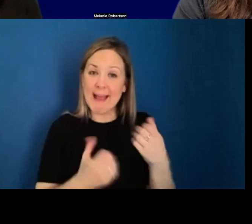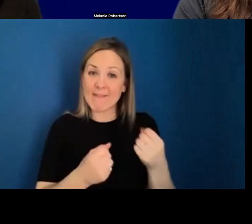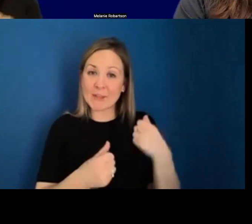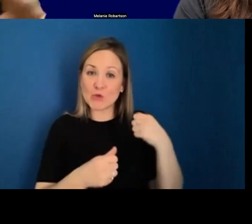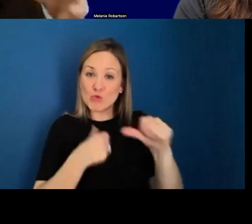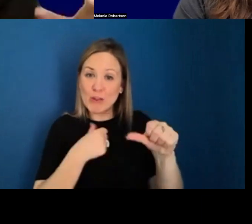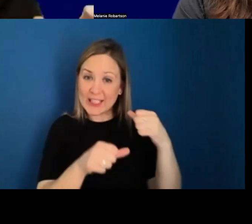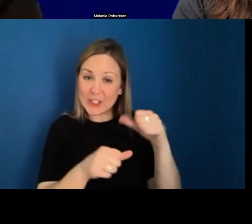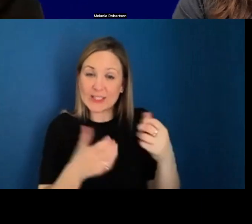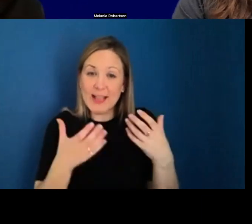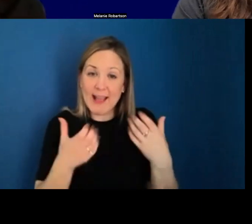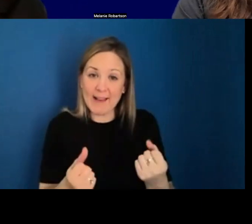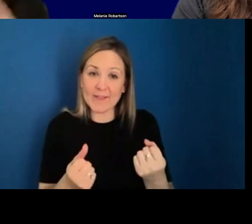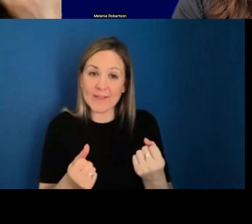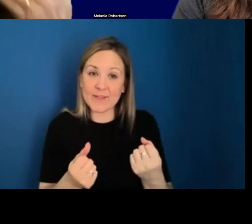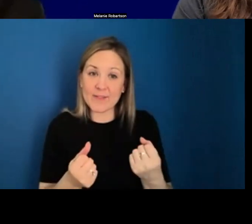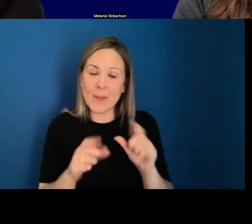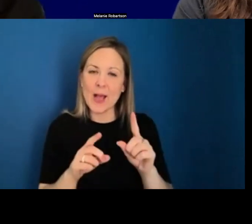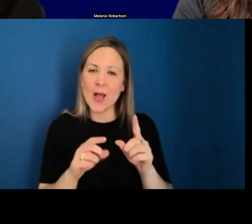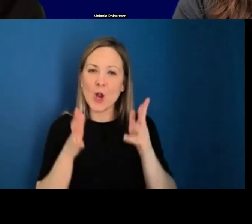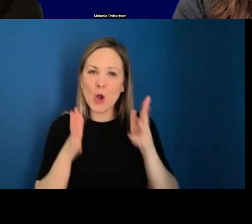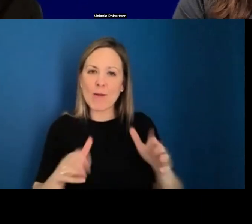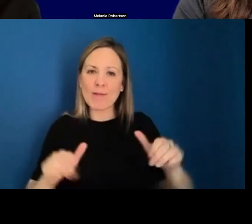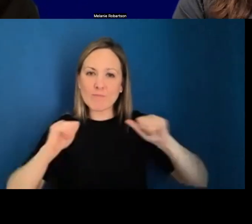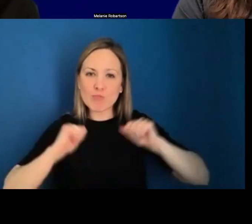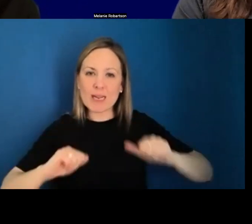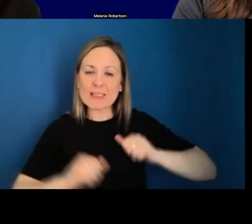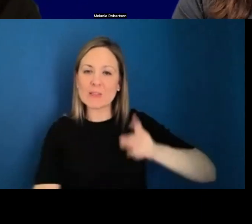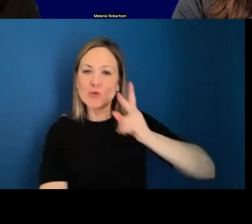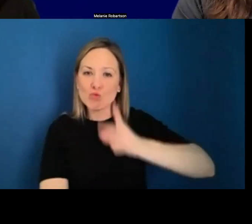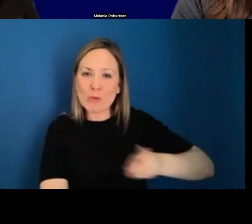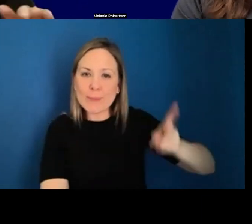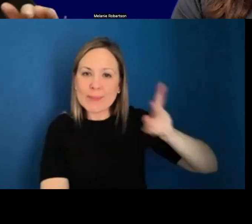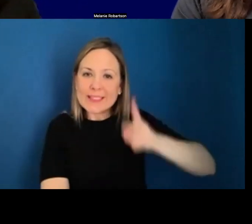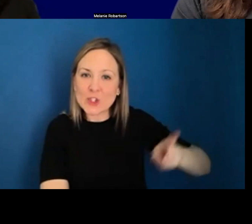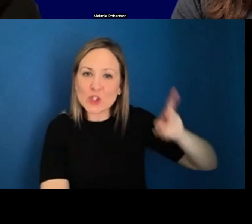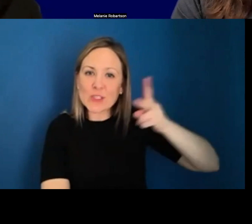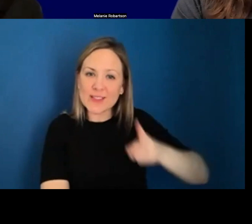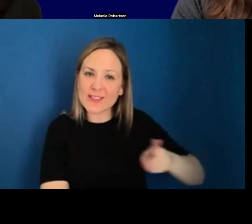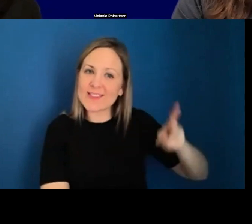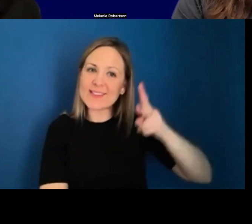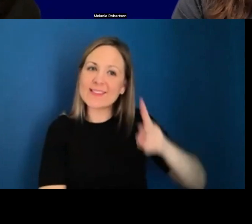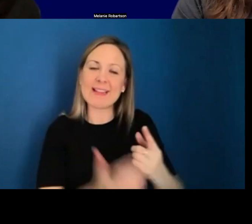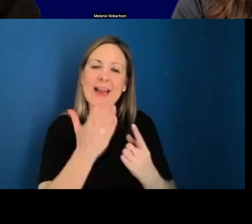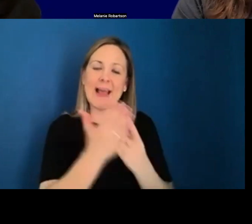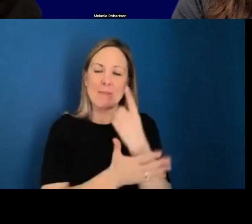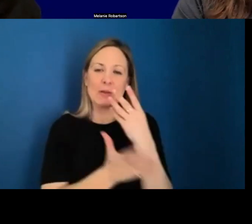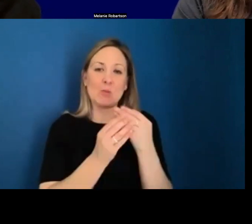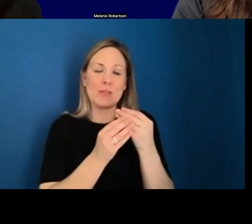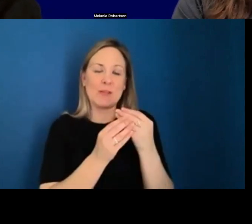but there's a lot of practice and repetition that happens and that is done at the level of the